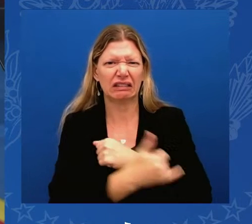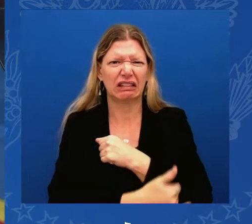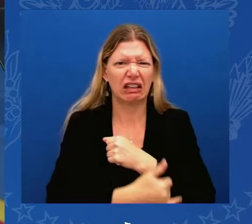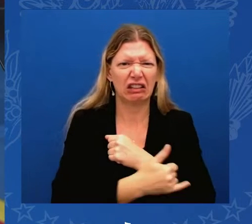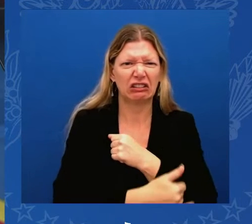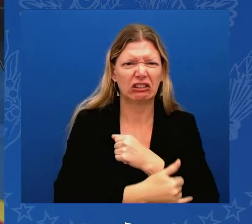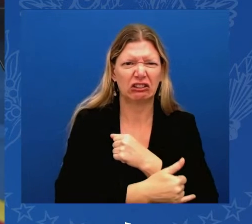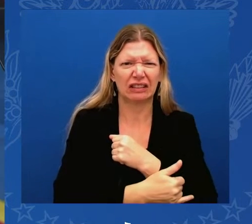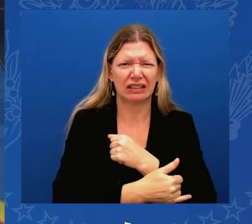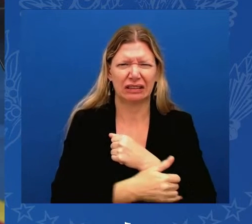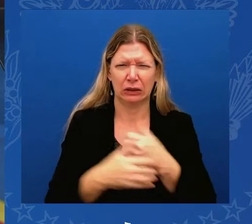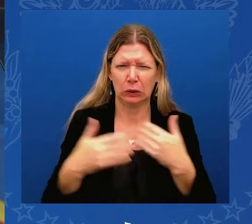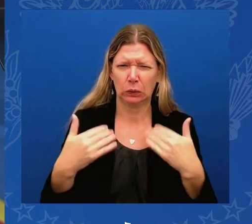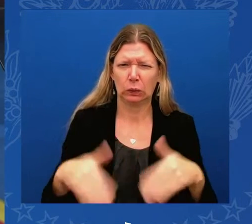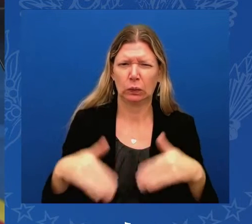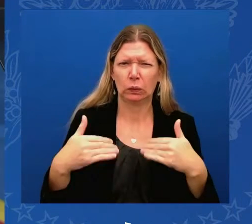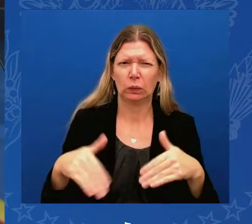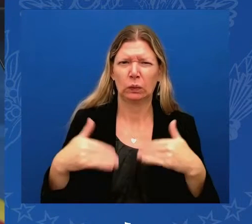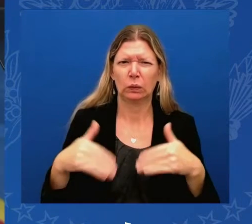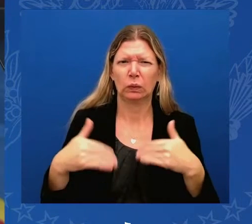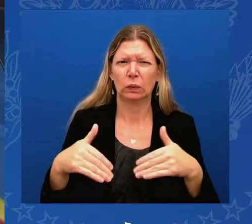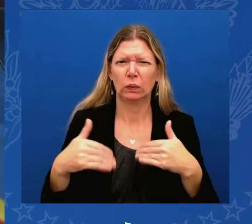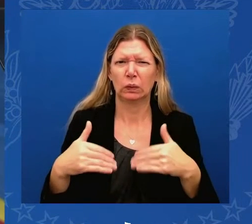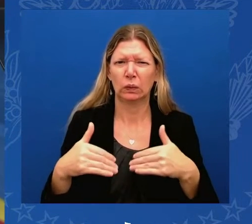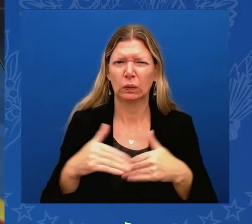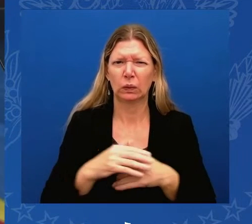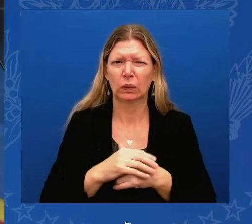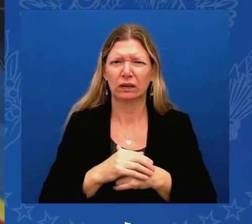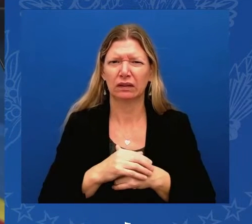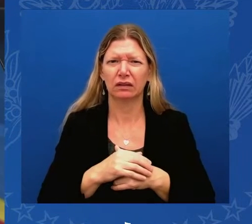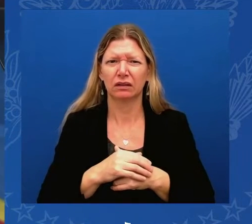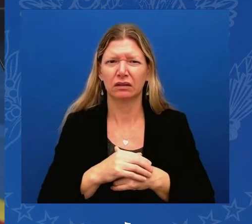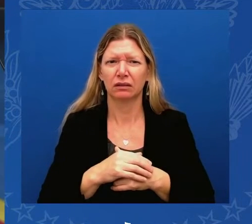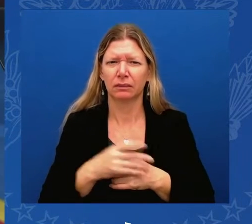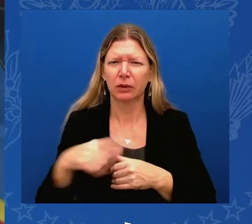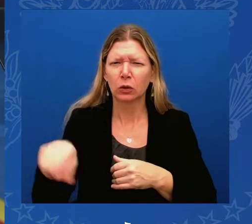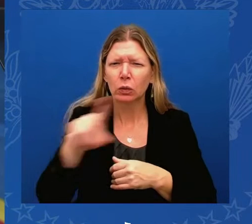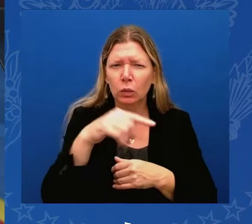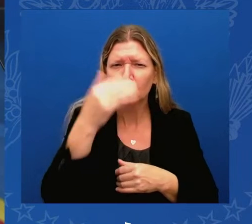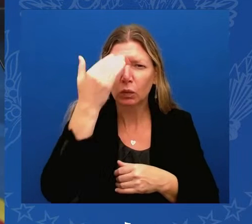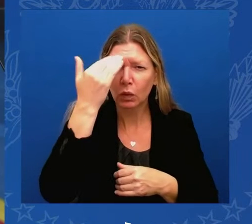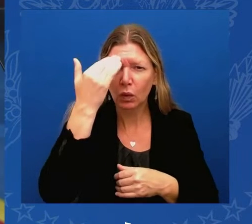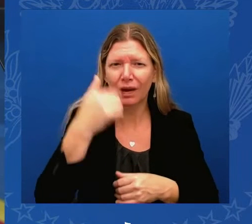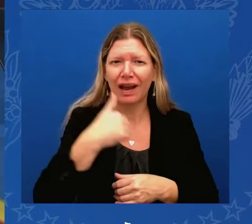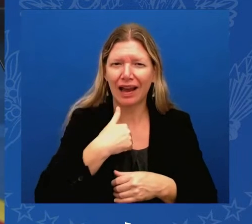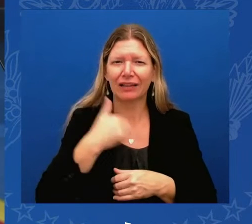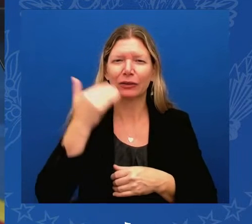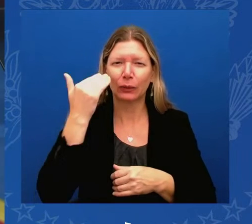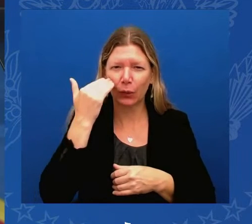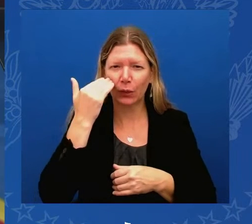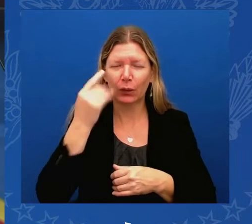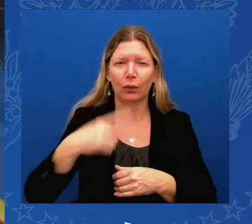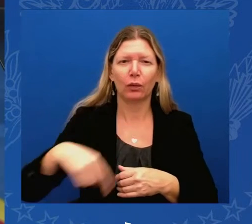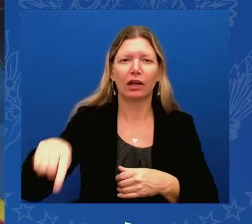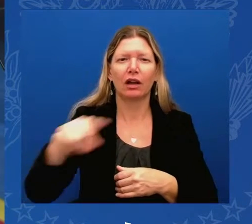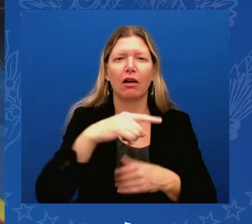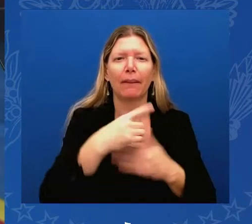But you know and I know we all bleed the same color. In America, we're all created equal.